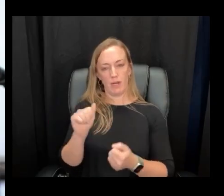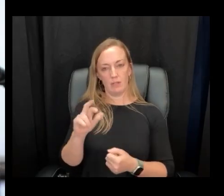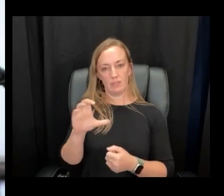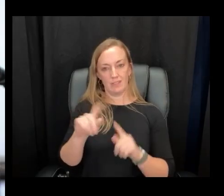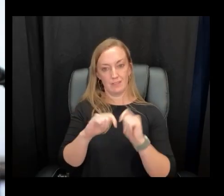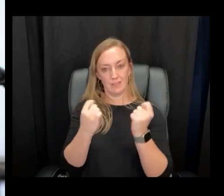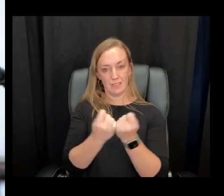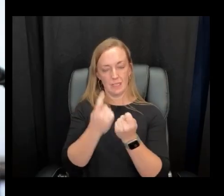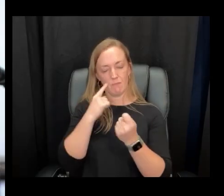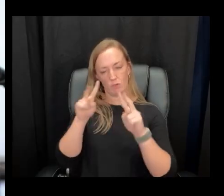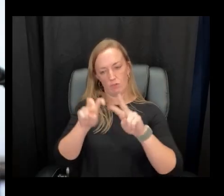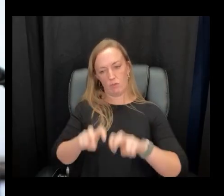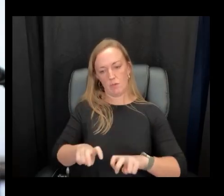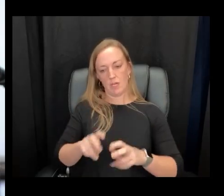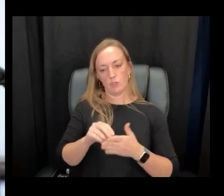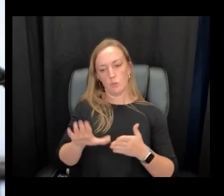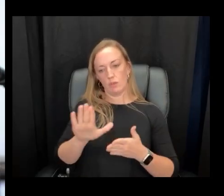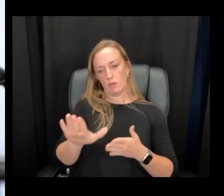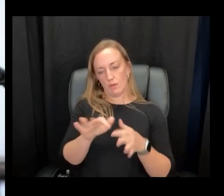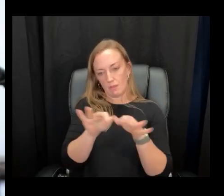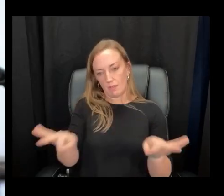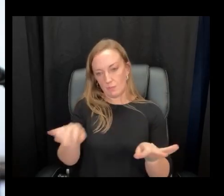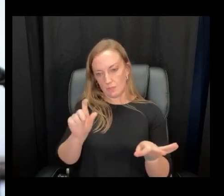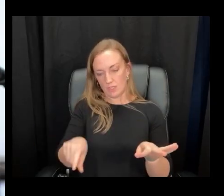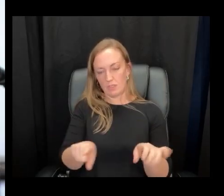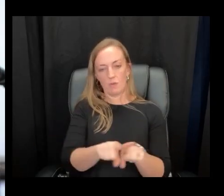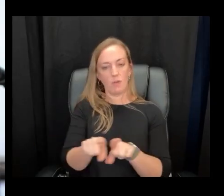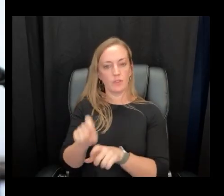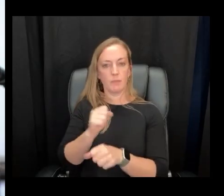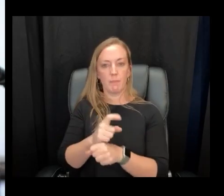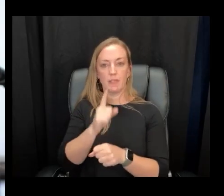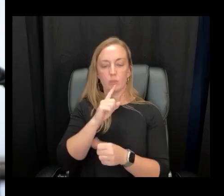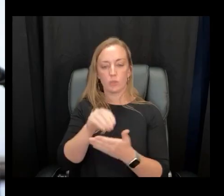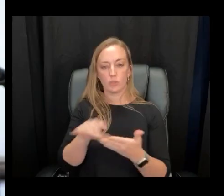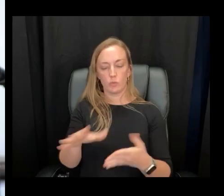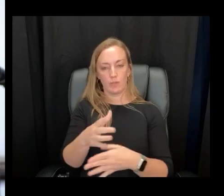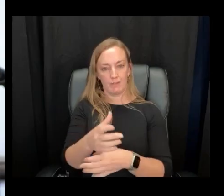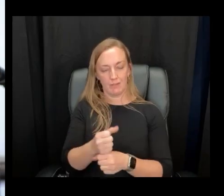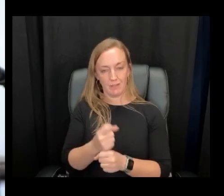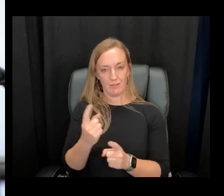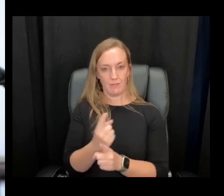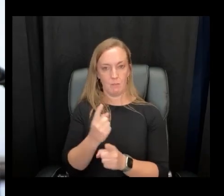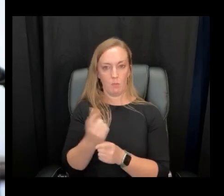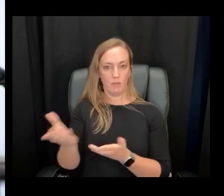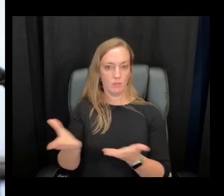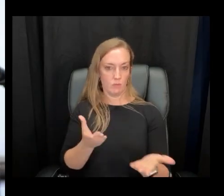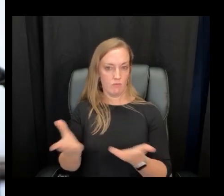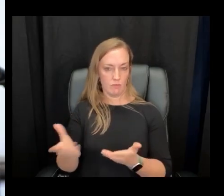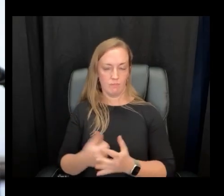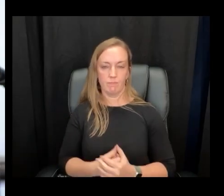the student's language needs and ensuring that the student receives appropriate services.